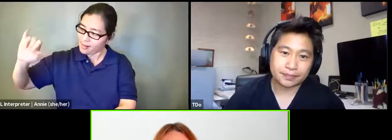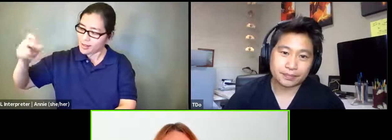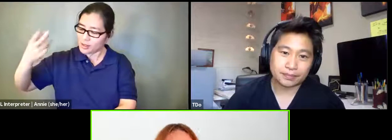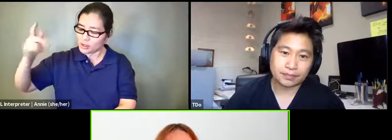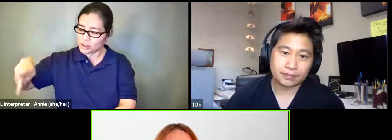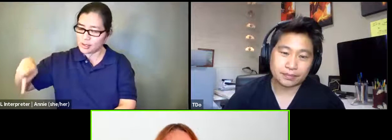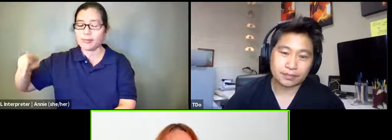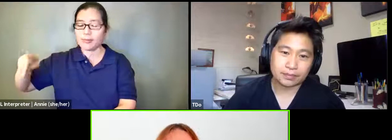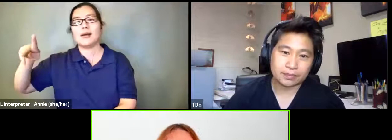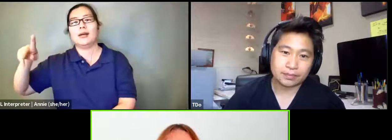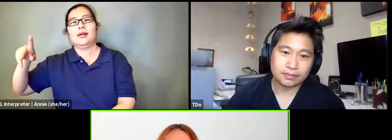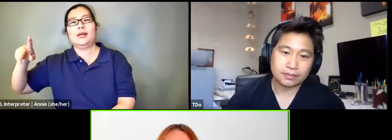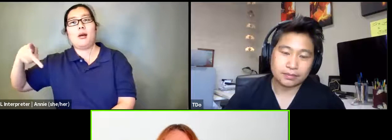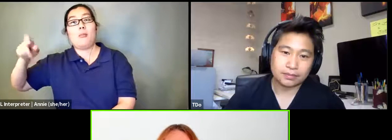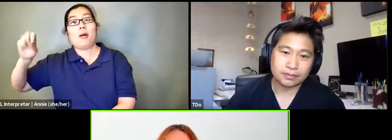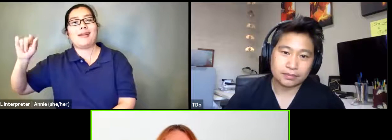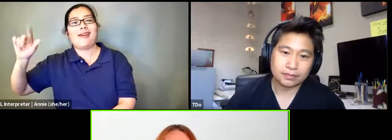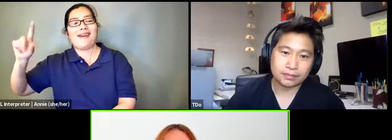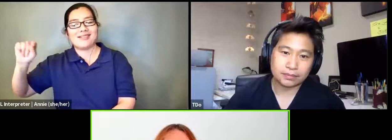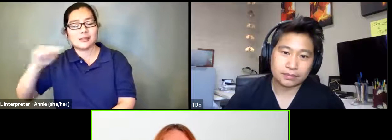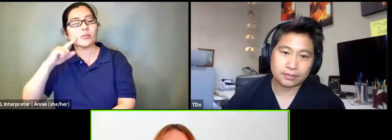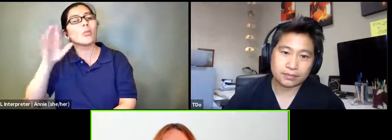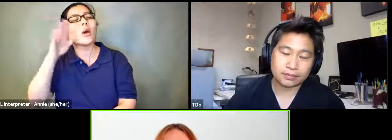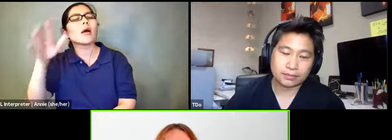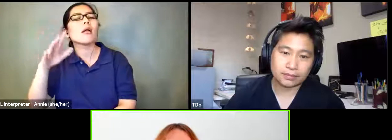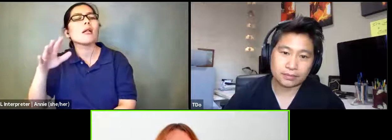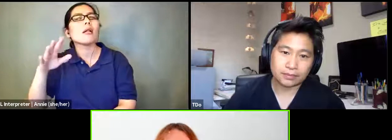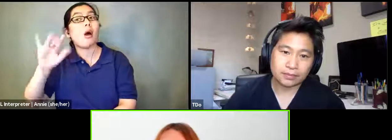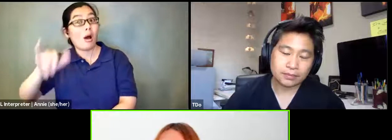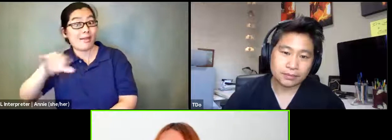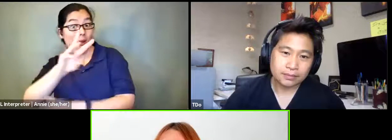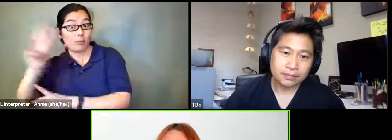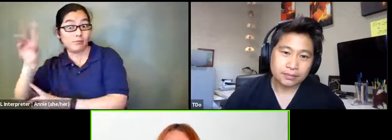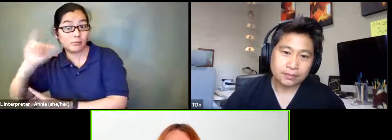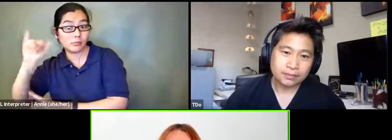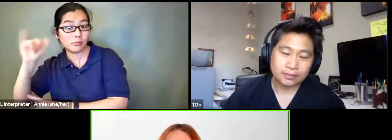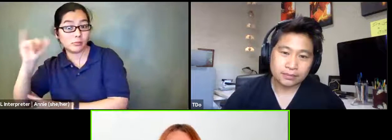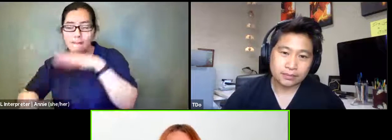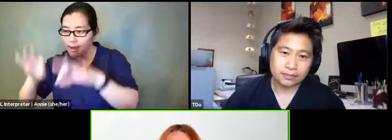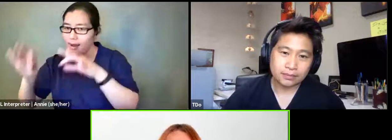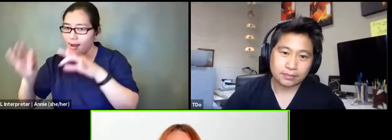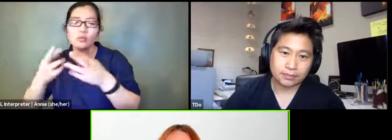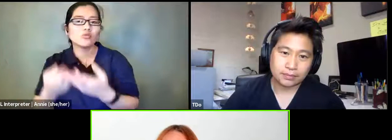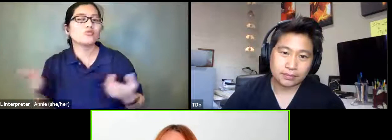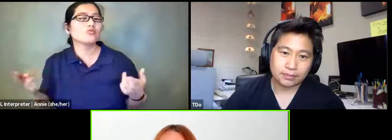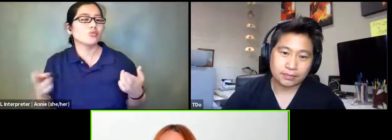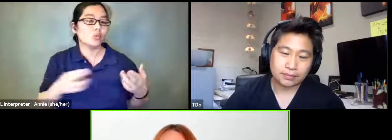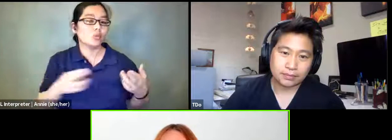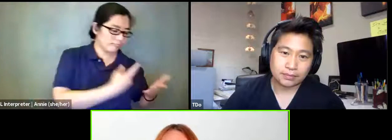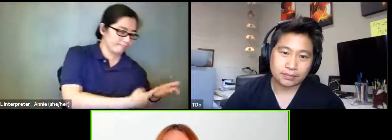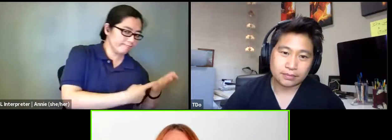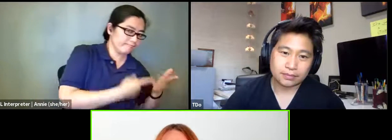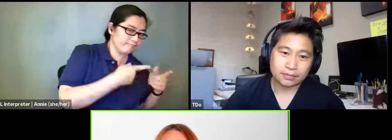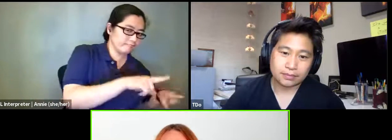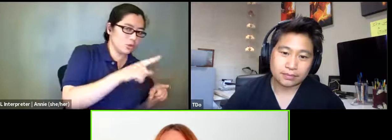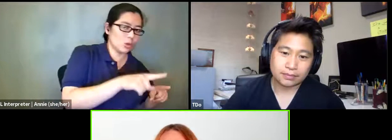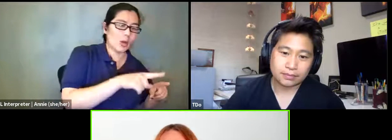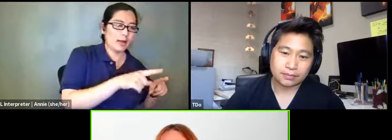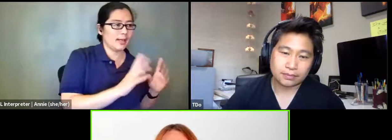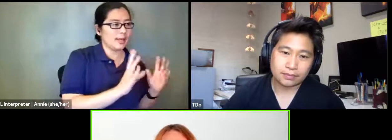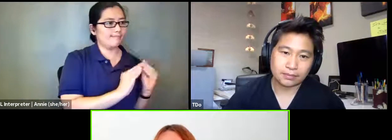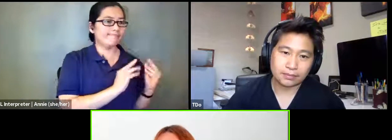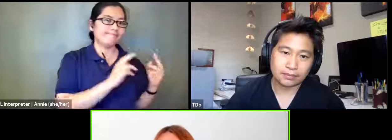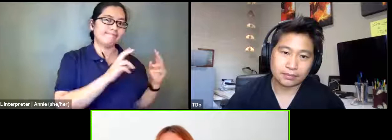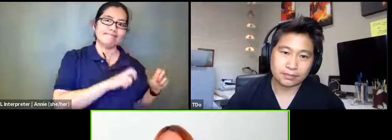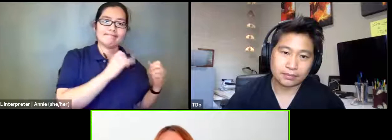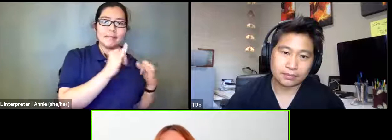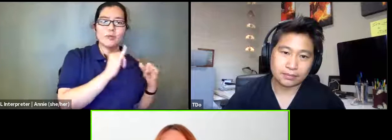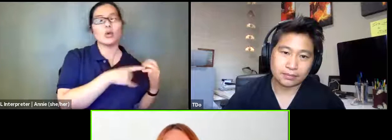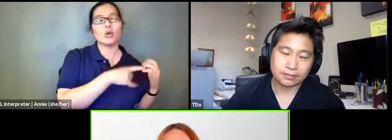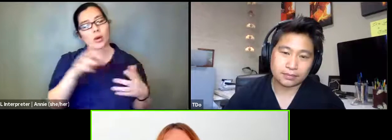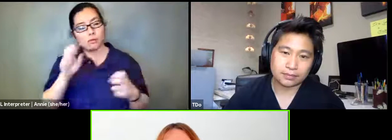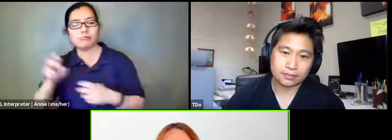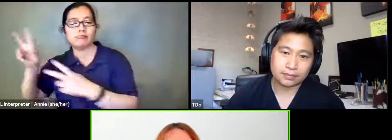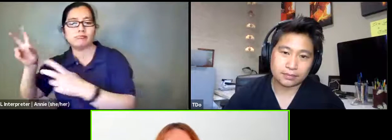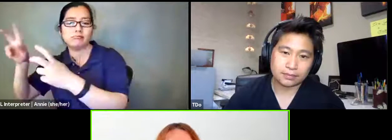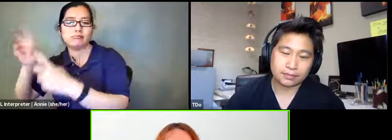there. Additional resources where you can tune in to continue to learn. Please find this on your